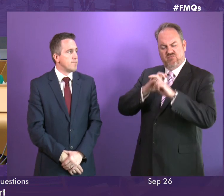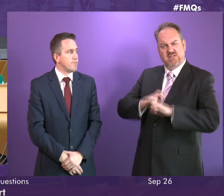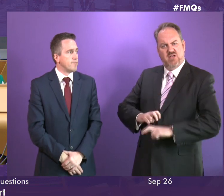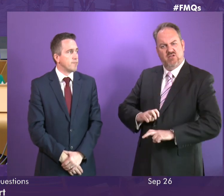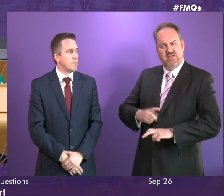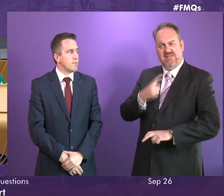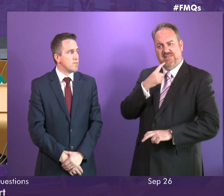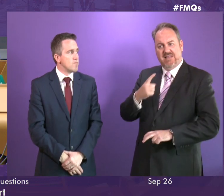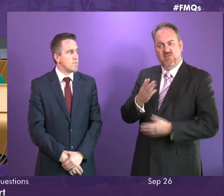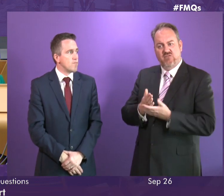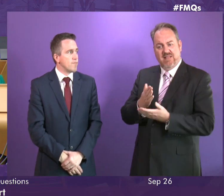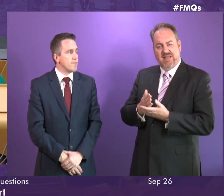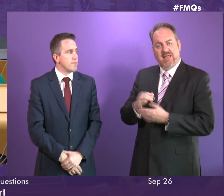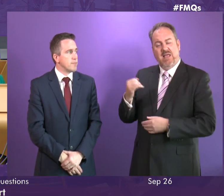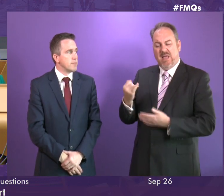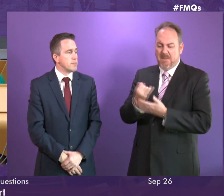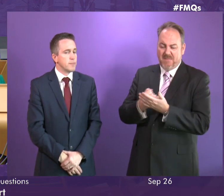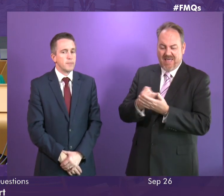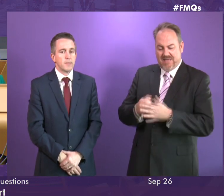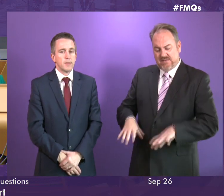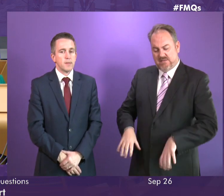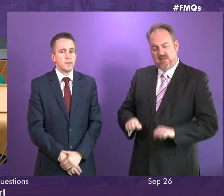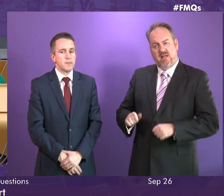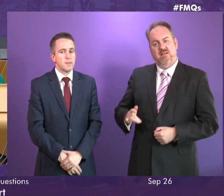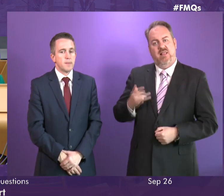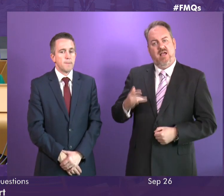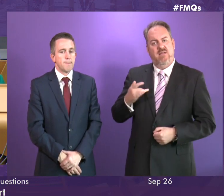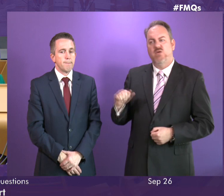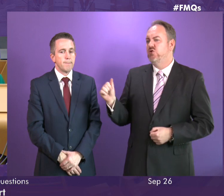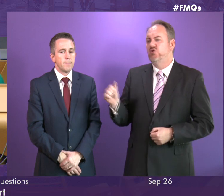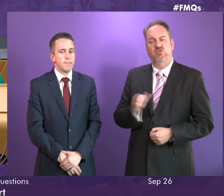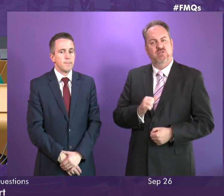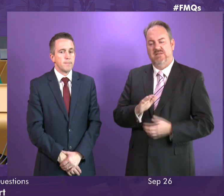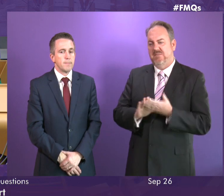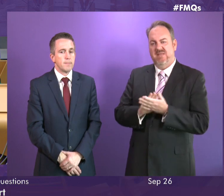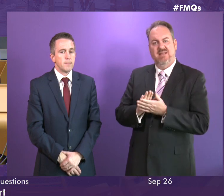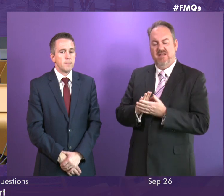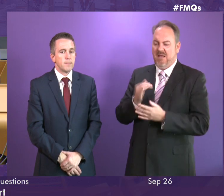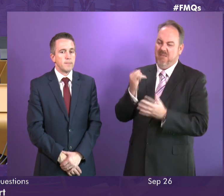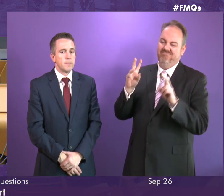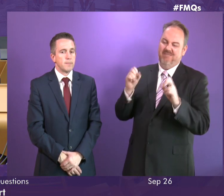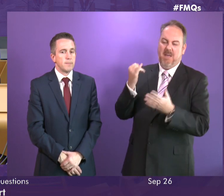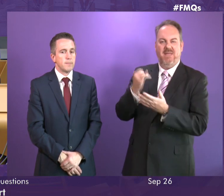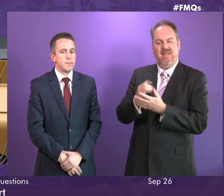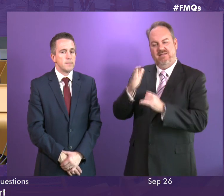“A bad start shouldn’t mean a bad end.” Professor Morag Treanor, who carried out the research, emphasises the impact of poverty